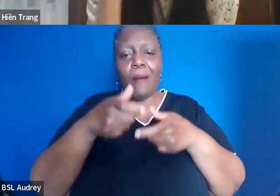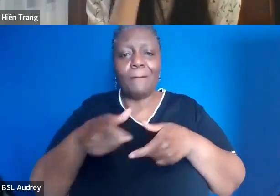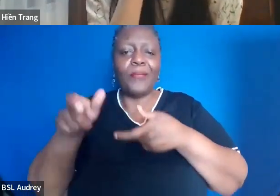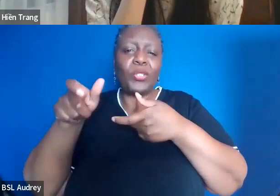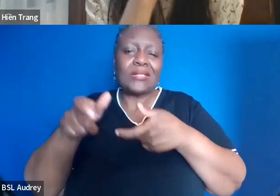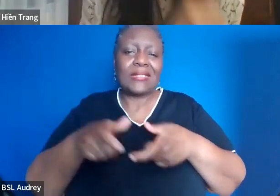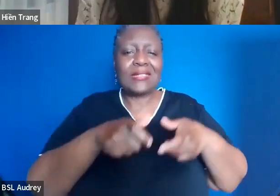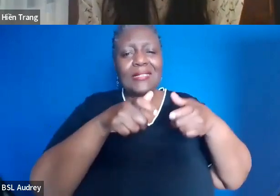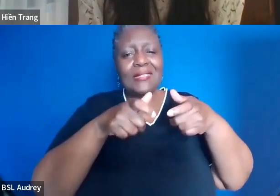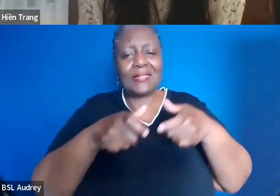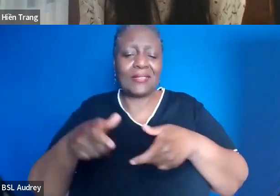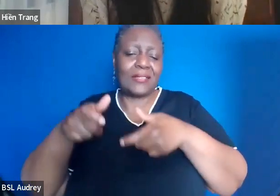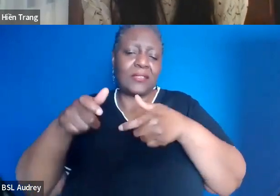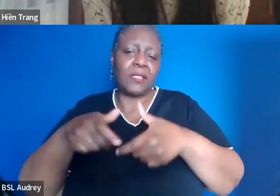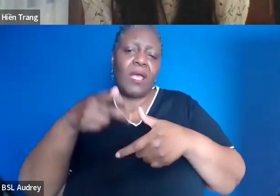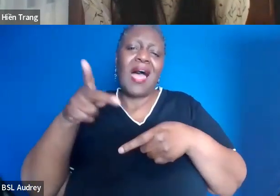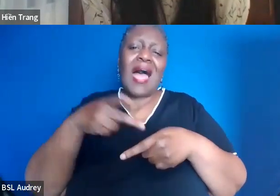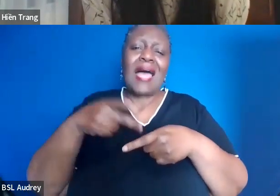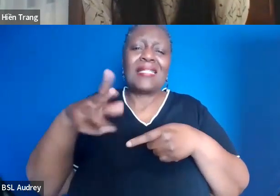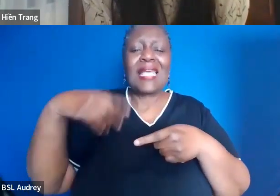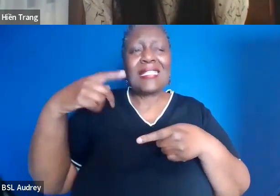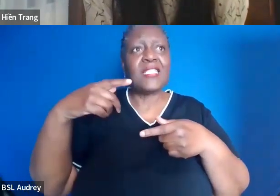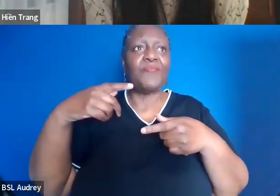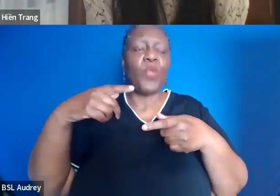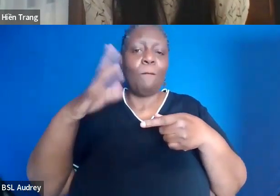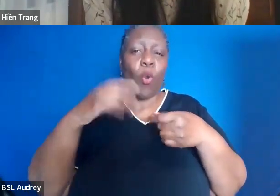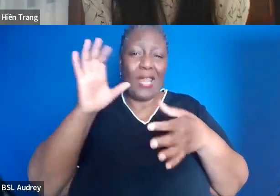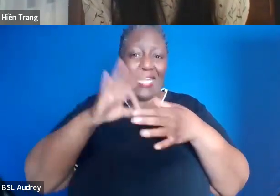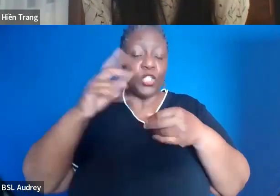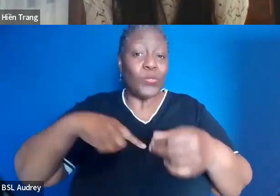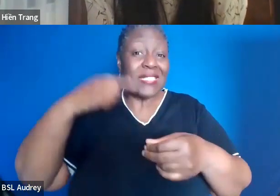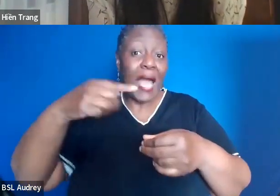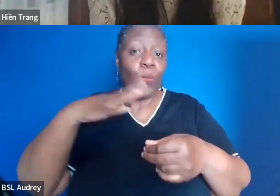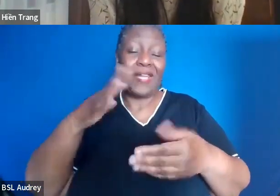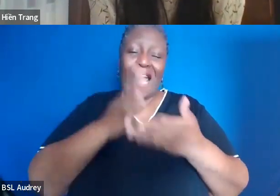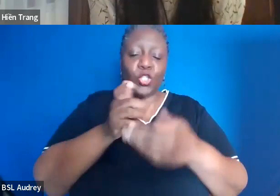language and because it's so tonal um I wonder if you think that there's that there's like